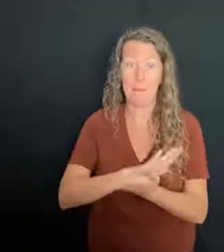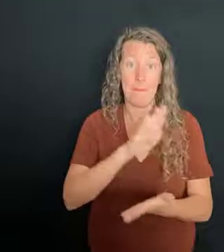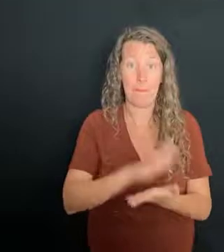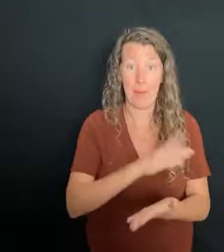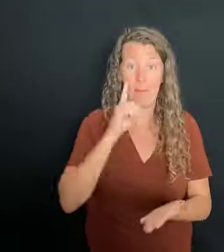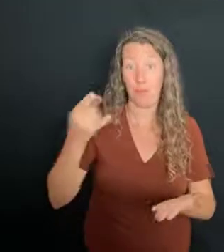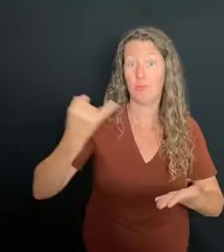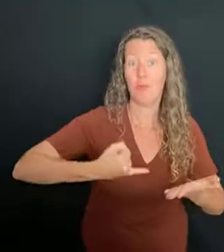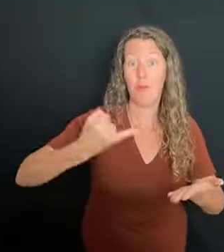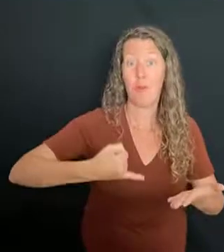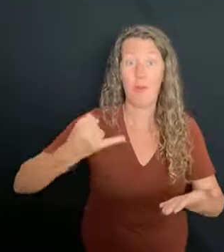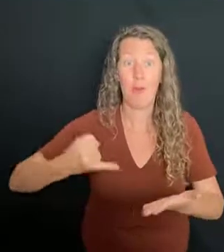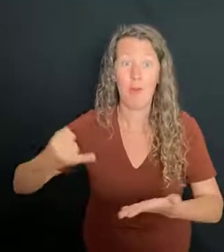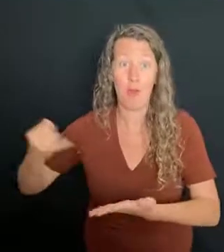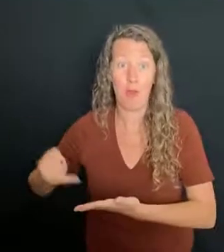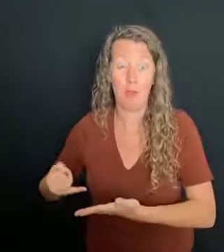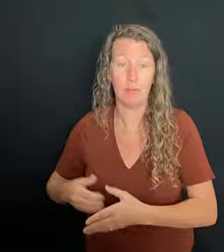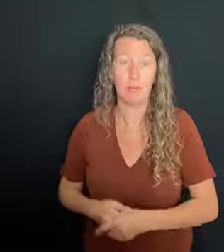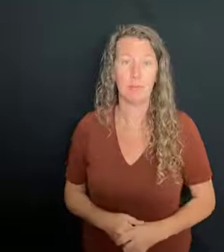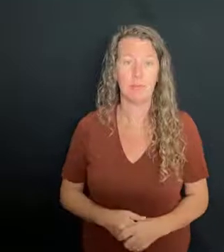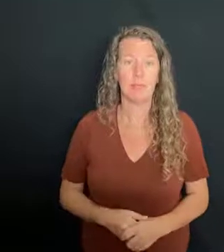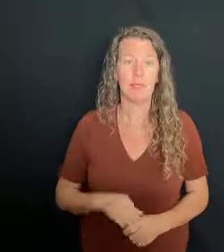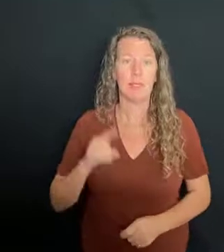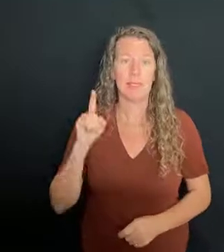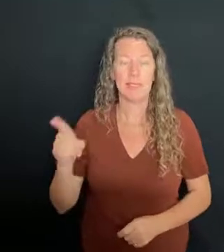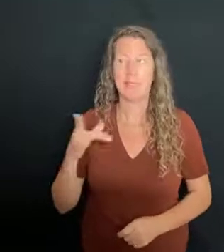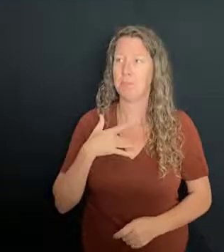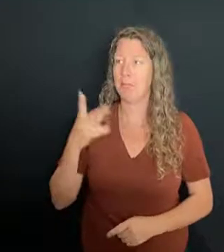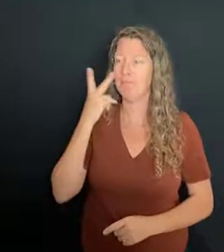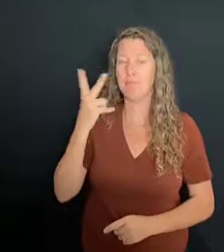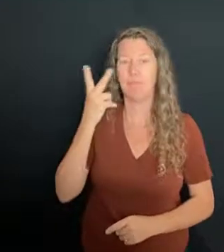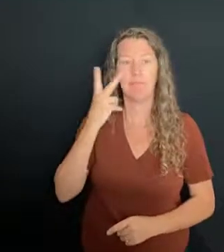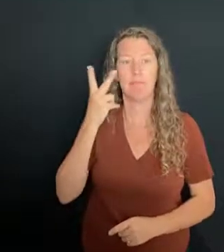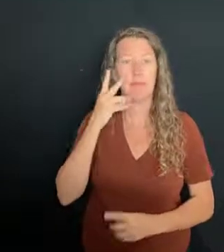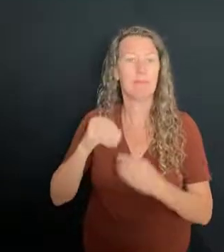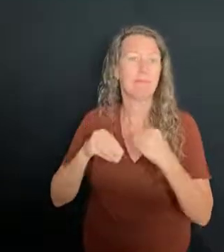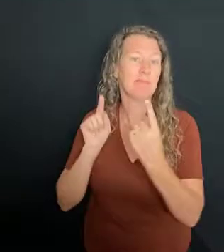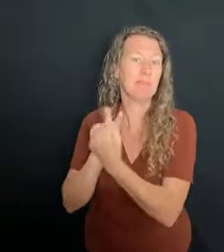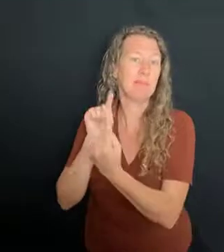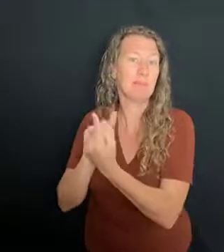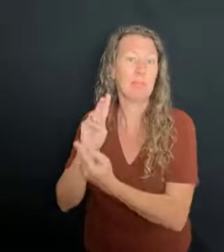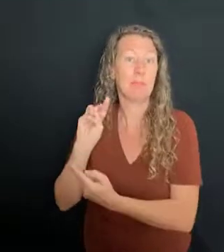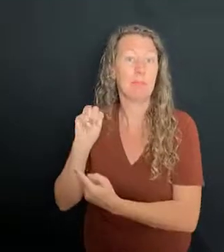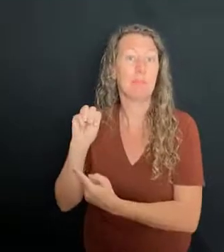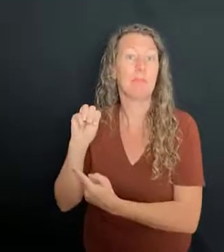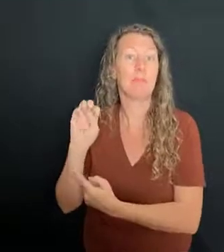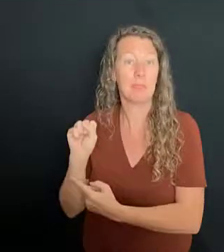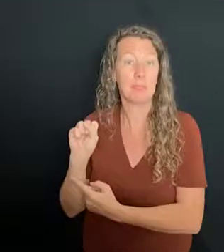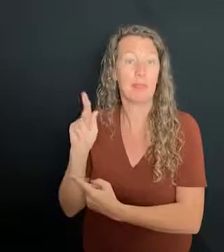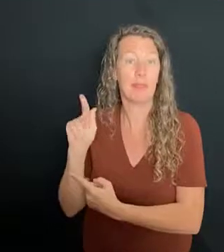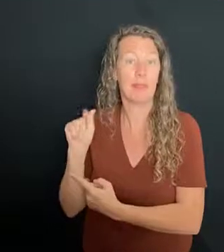[Esther Geiger] When she started seeing Ms. Kat, her occupational therapist, things began to change.